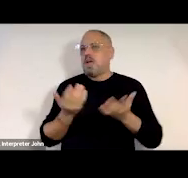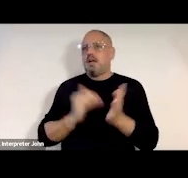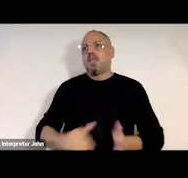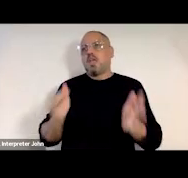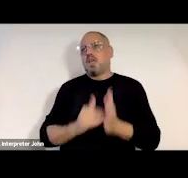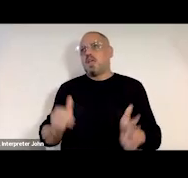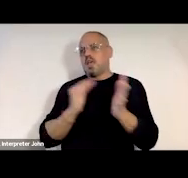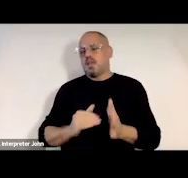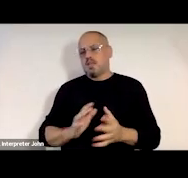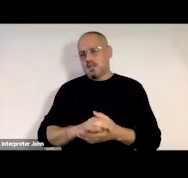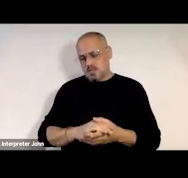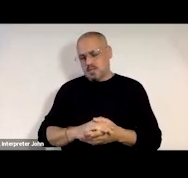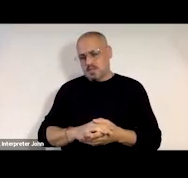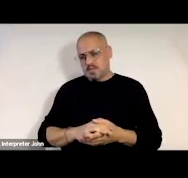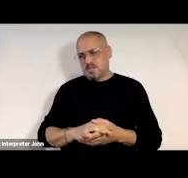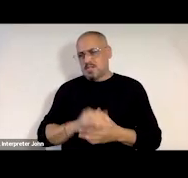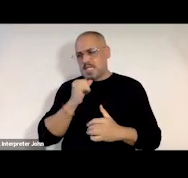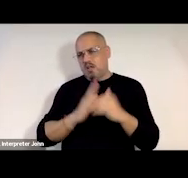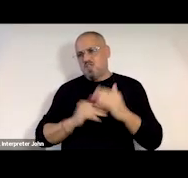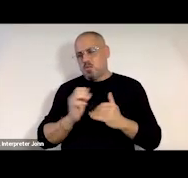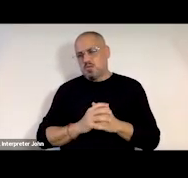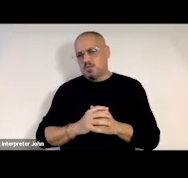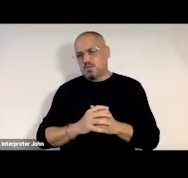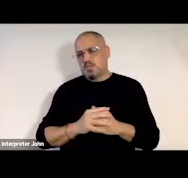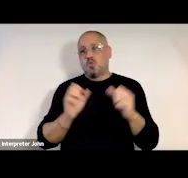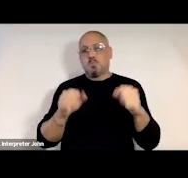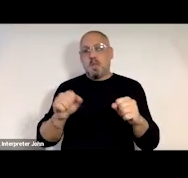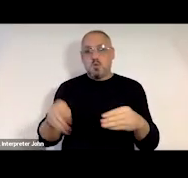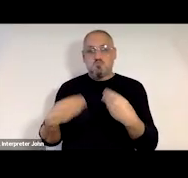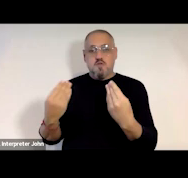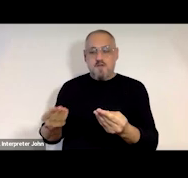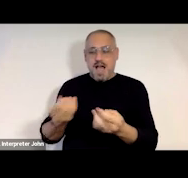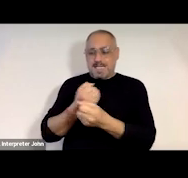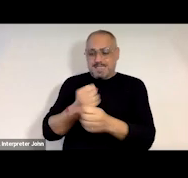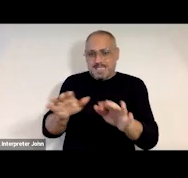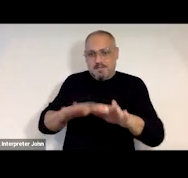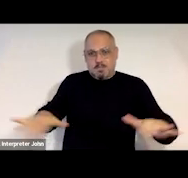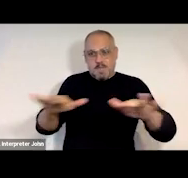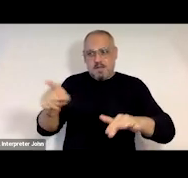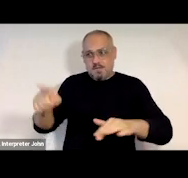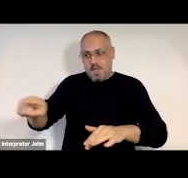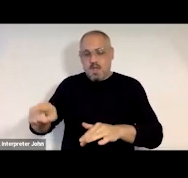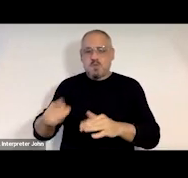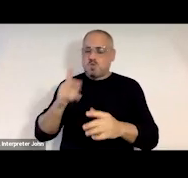And so it's uncomfortable. And so being able to provide that safe space for them where you are keeping your promises